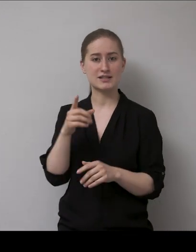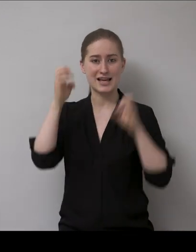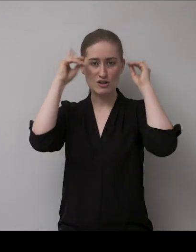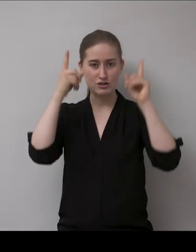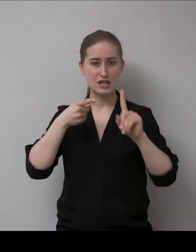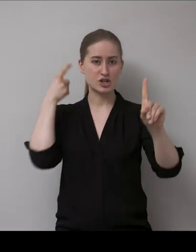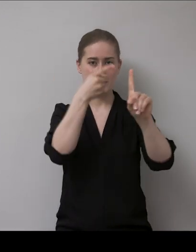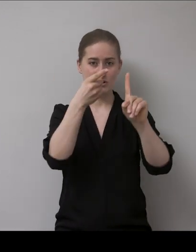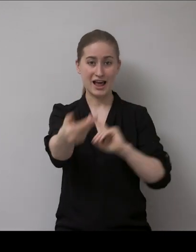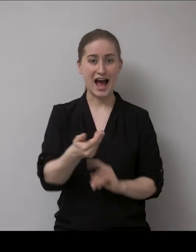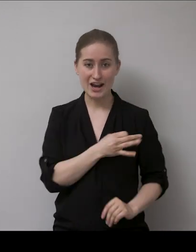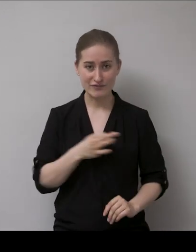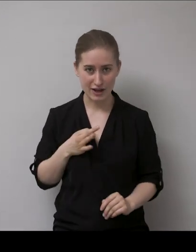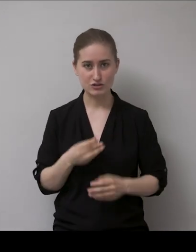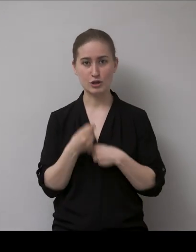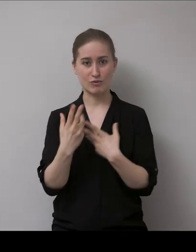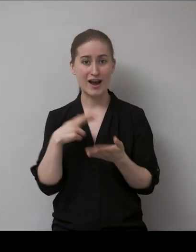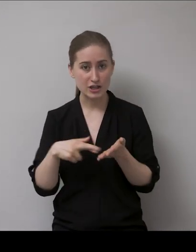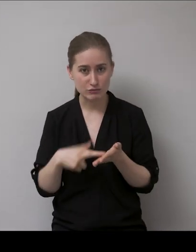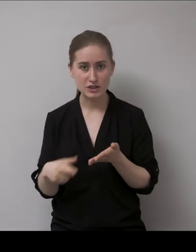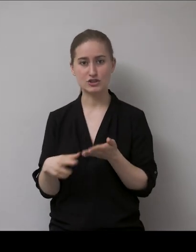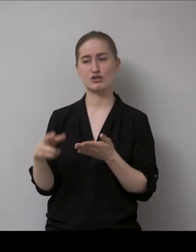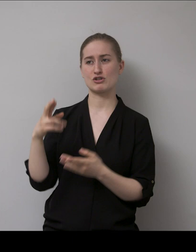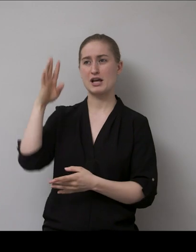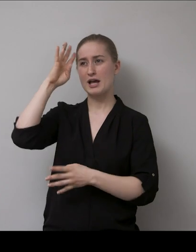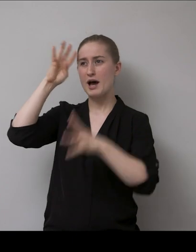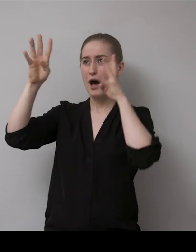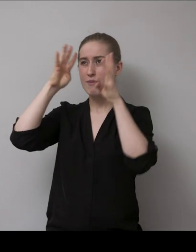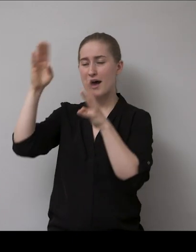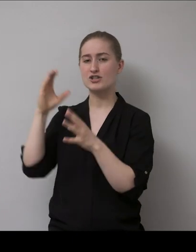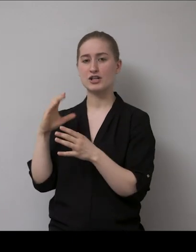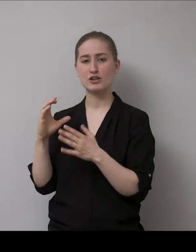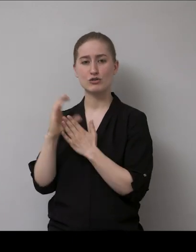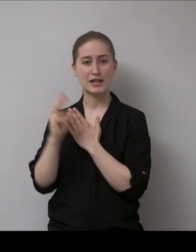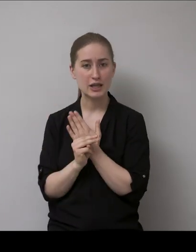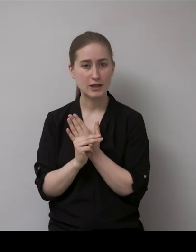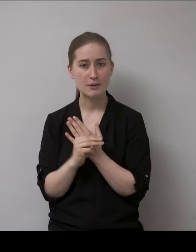hiring faculty, providing resources, reimagining curricula, and ensuring that we best prepare